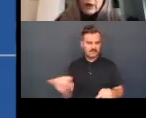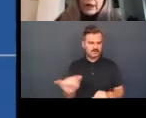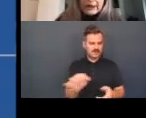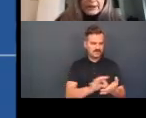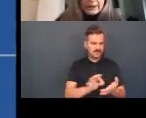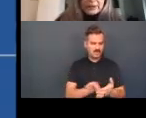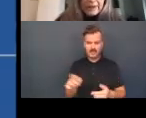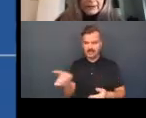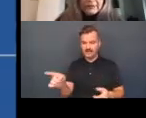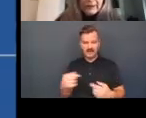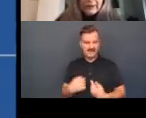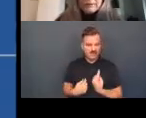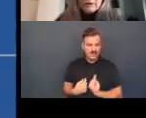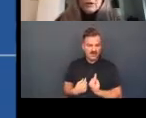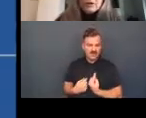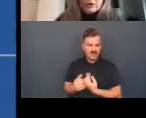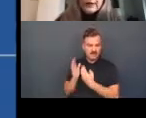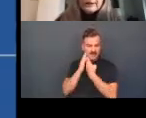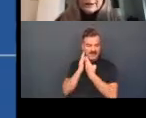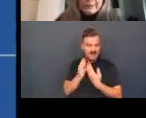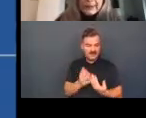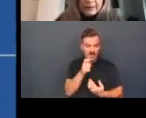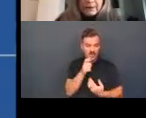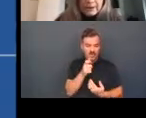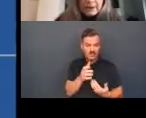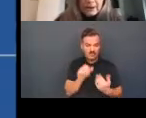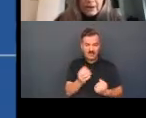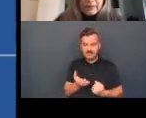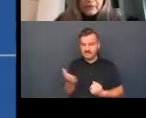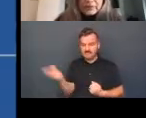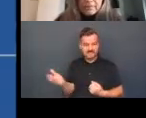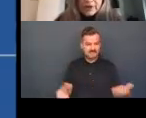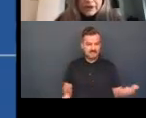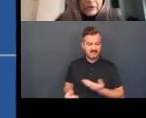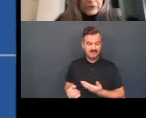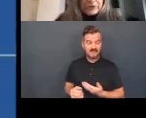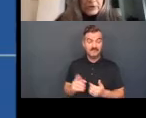ICU bed is available, who gets bad. 16:09:05 The first tiebreaker goes to those